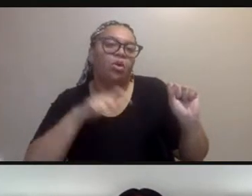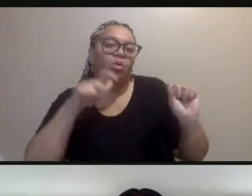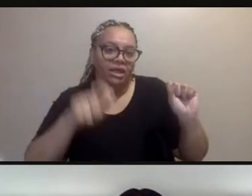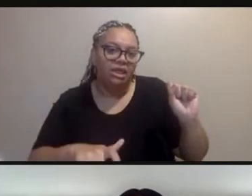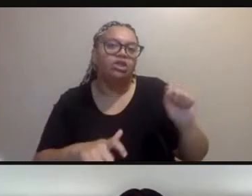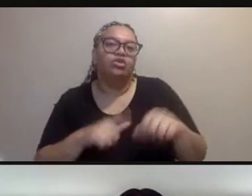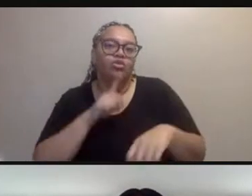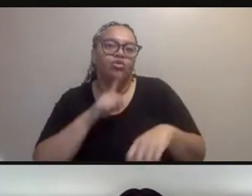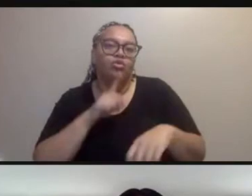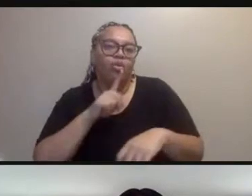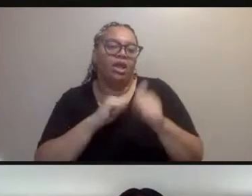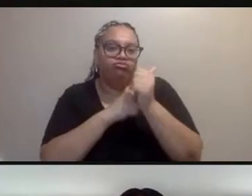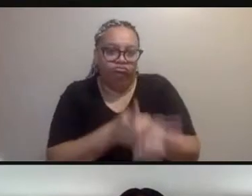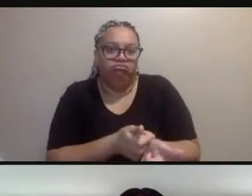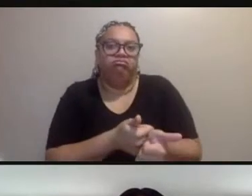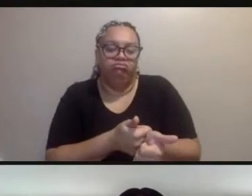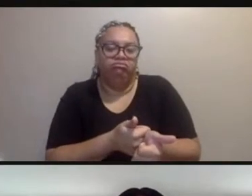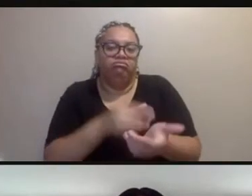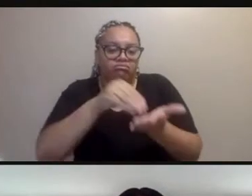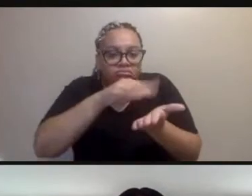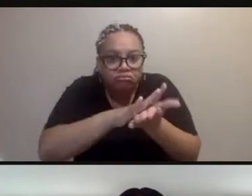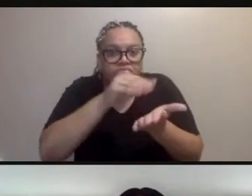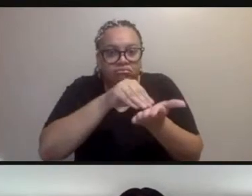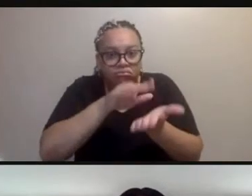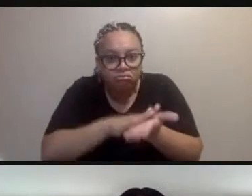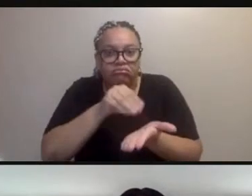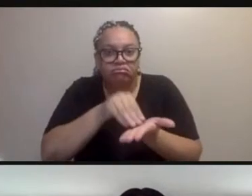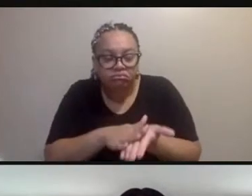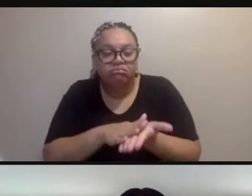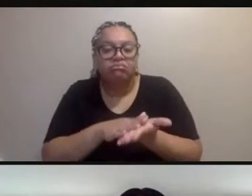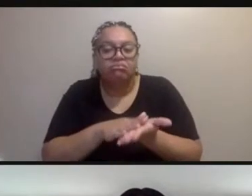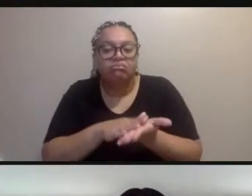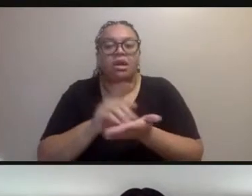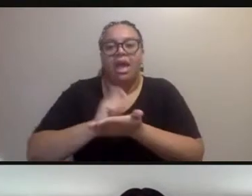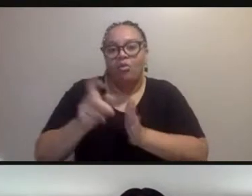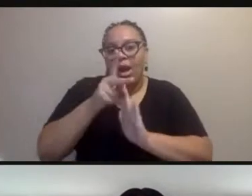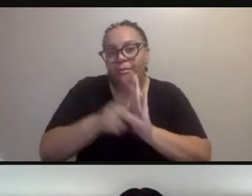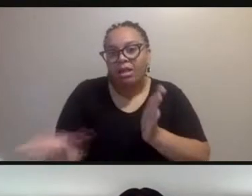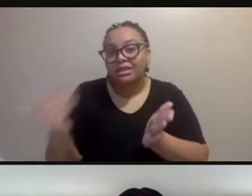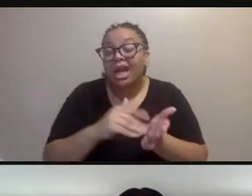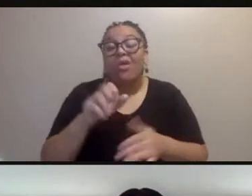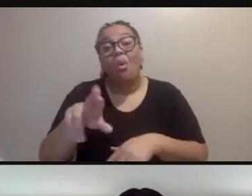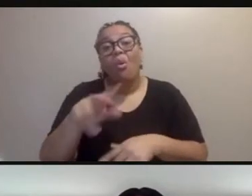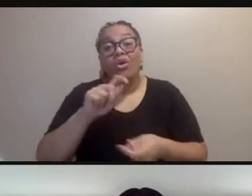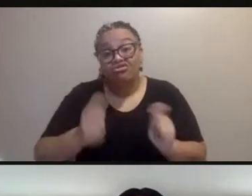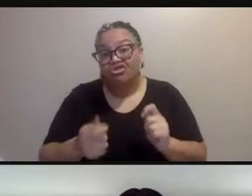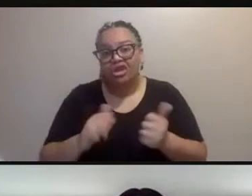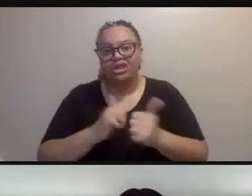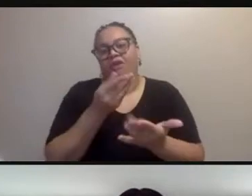THERE ACADEMICALLY OR